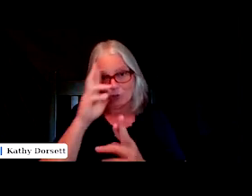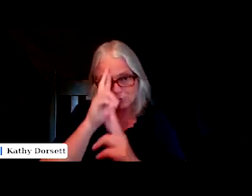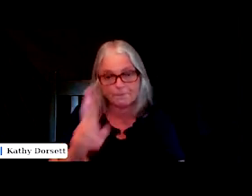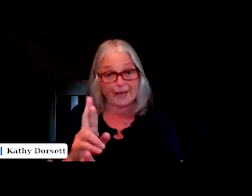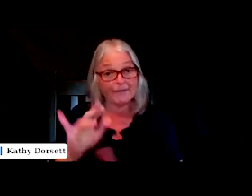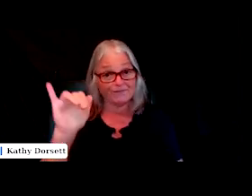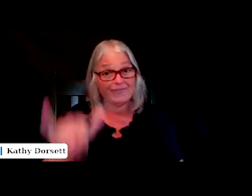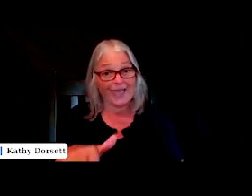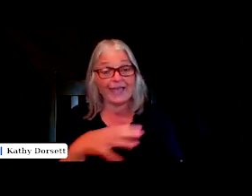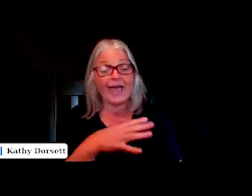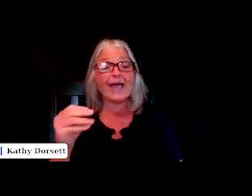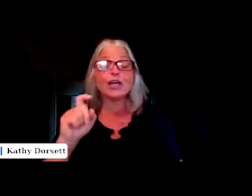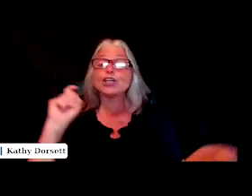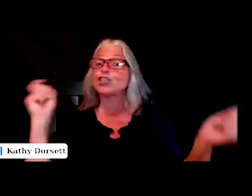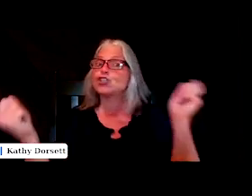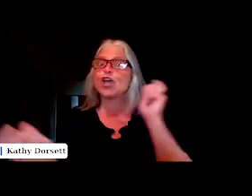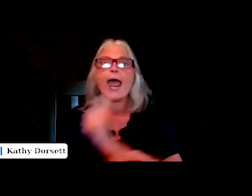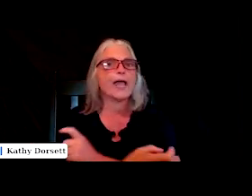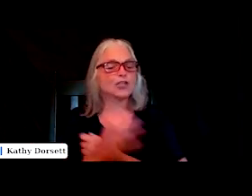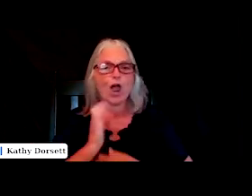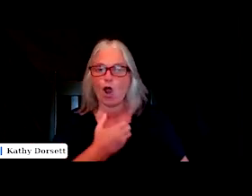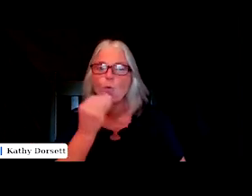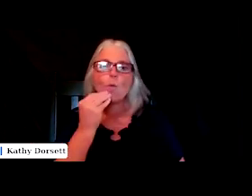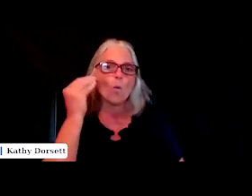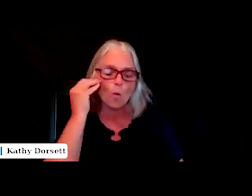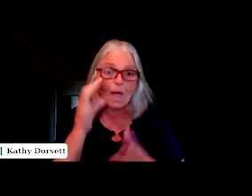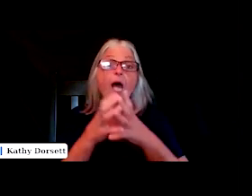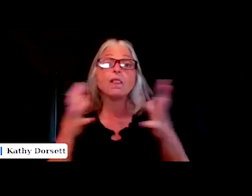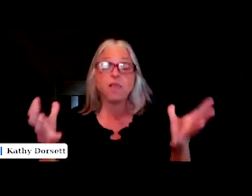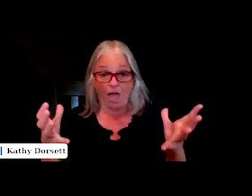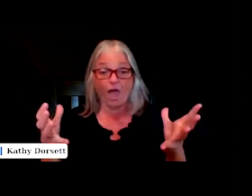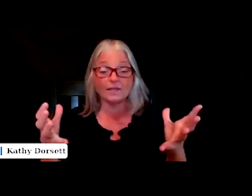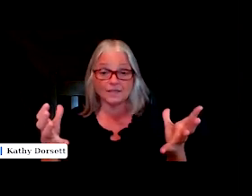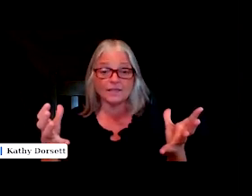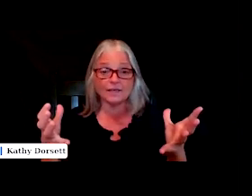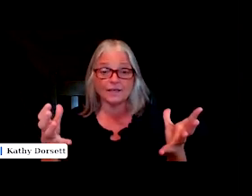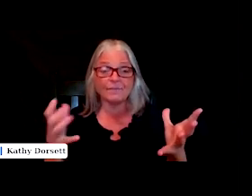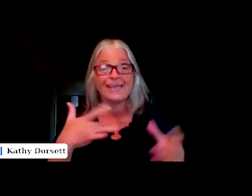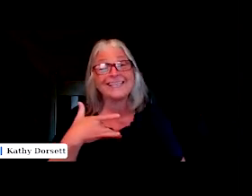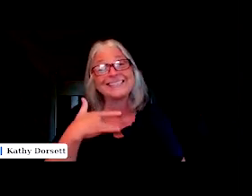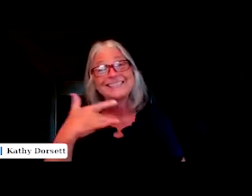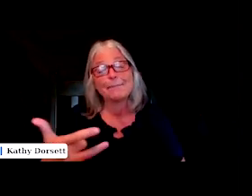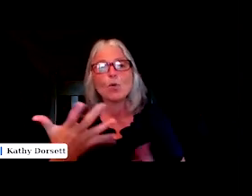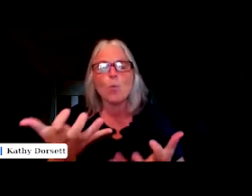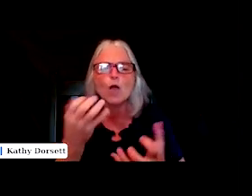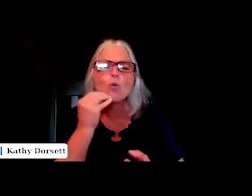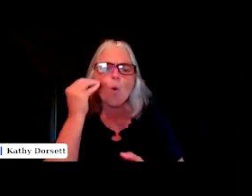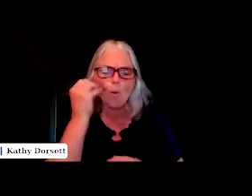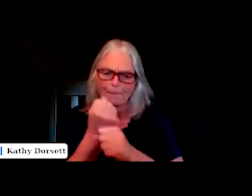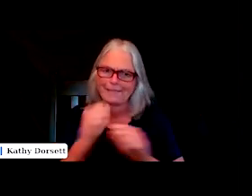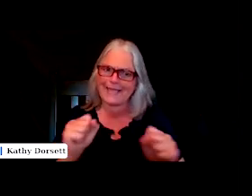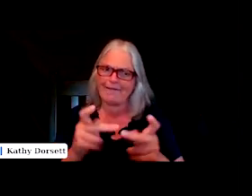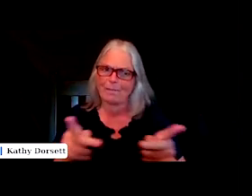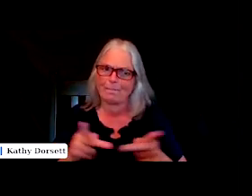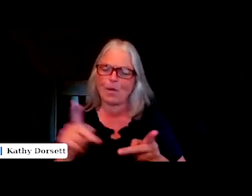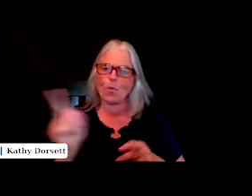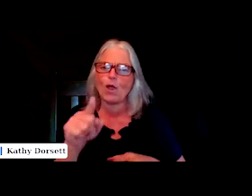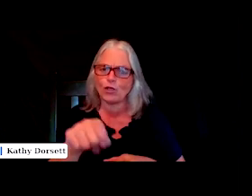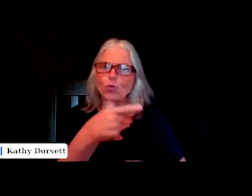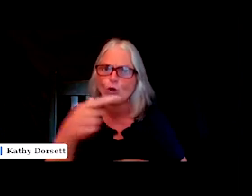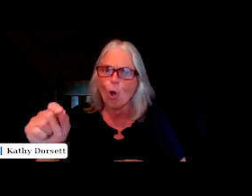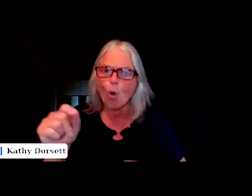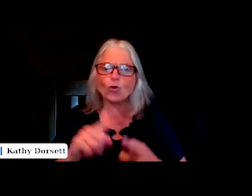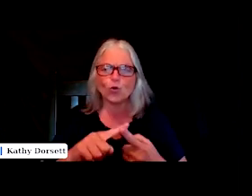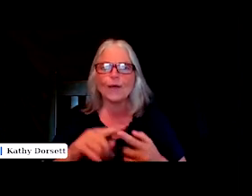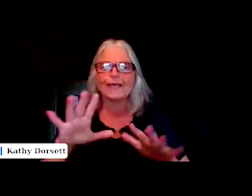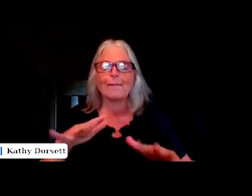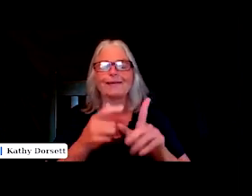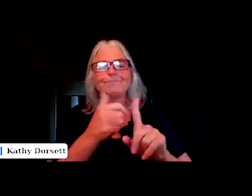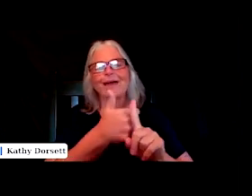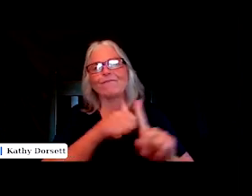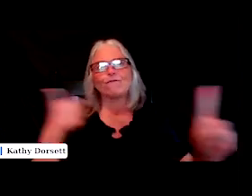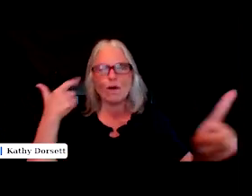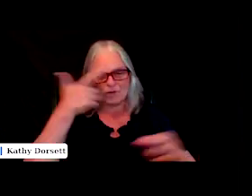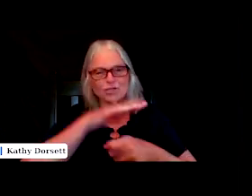And it changed the dynamic in our home. A lot. You! Typically, you want your home to be a safe place, and the place where you go to kinda get away from the stresses of.